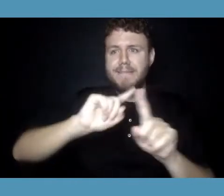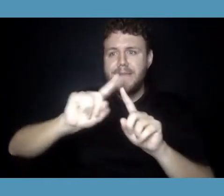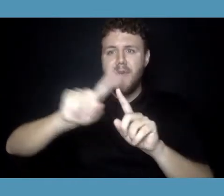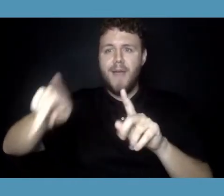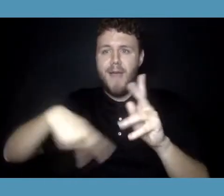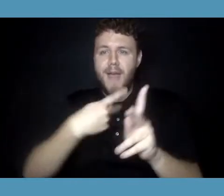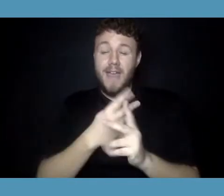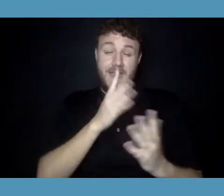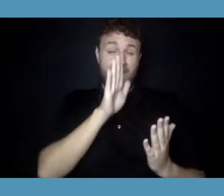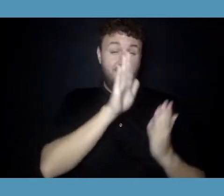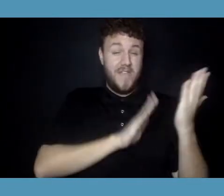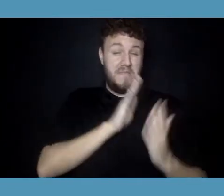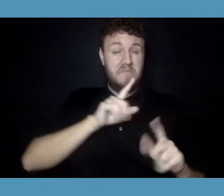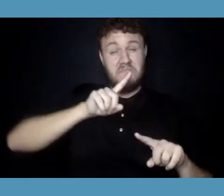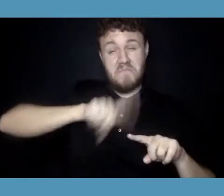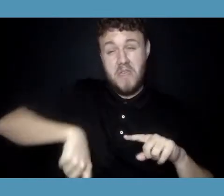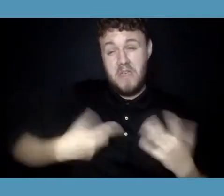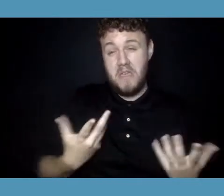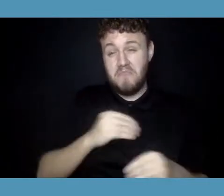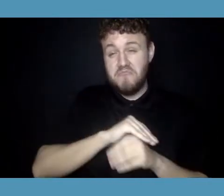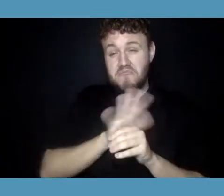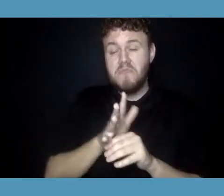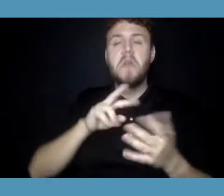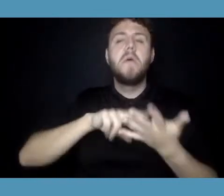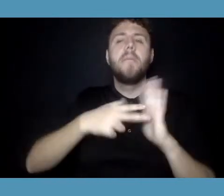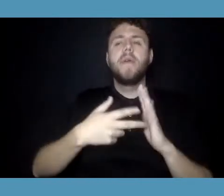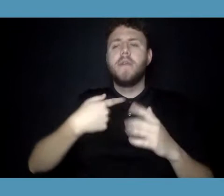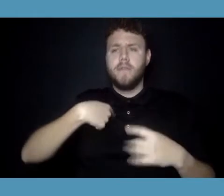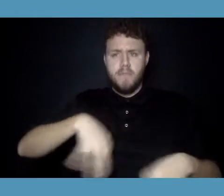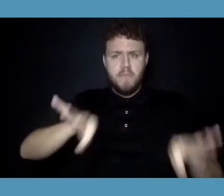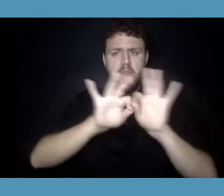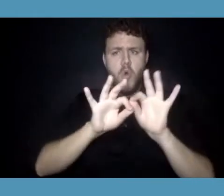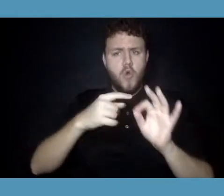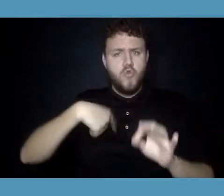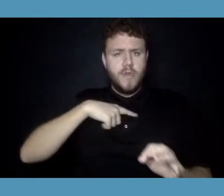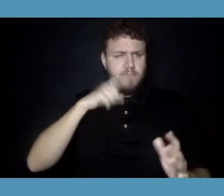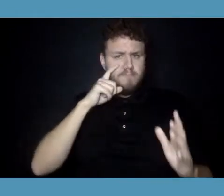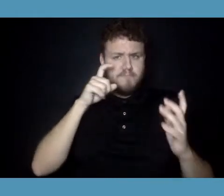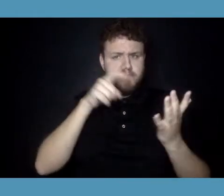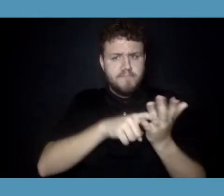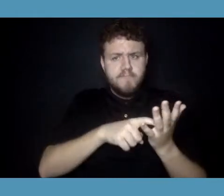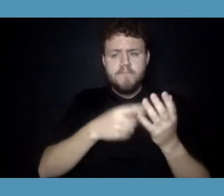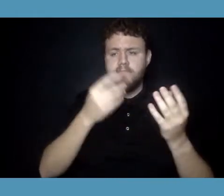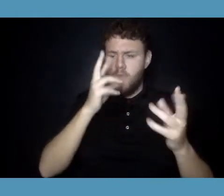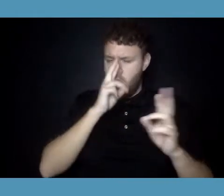physical sense of place it is important to reflect on the land we each occupy and honor